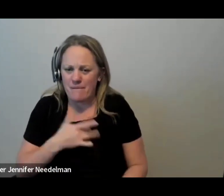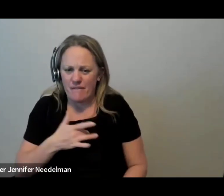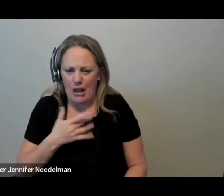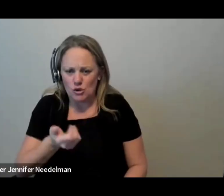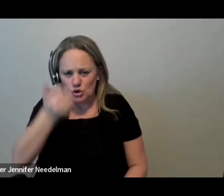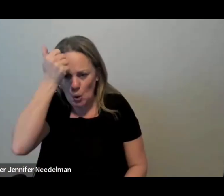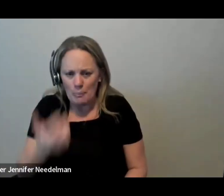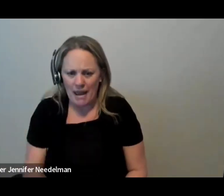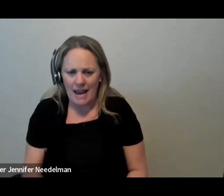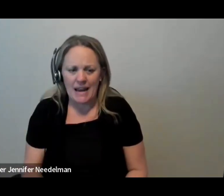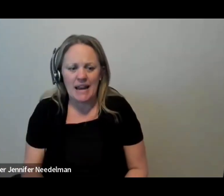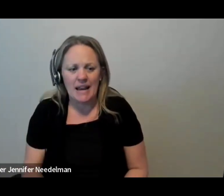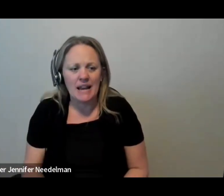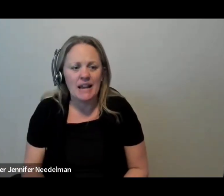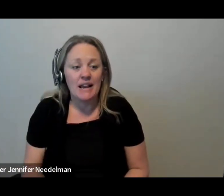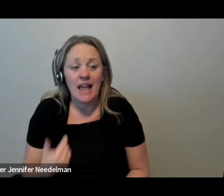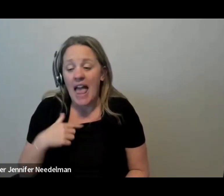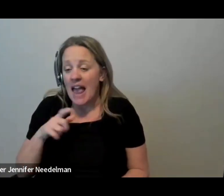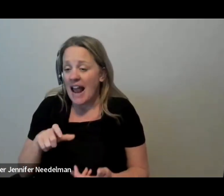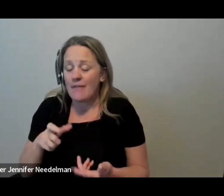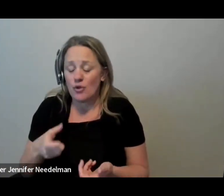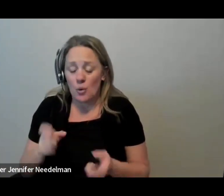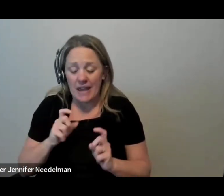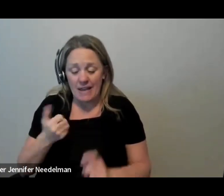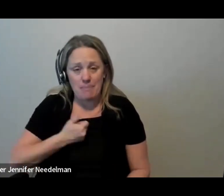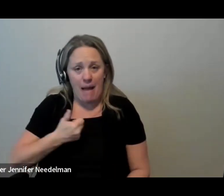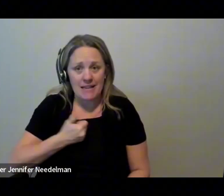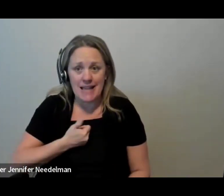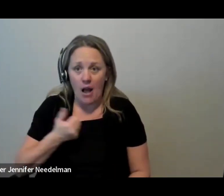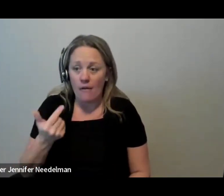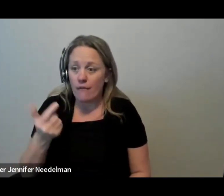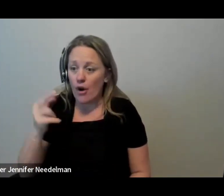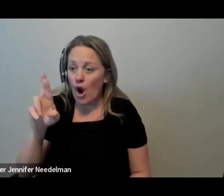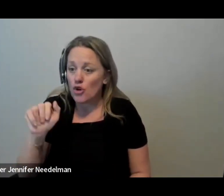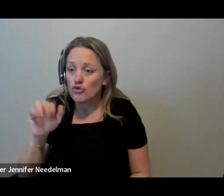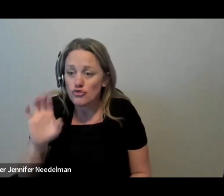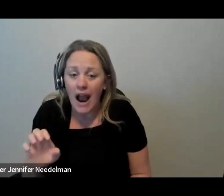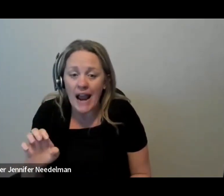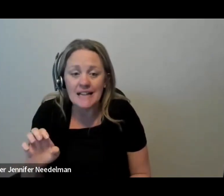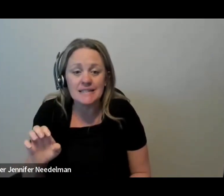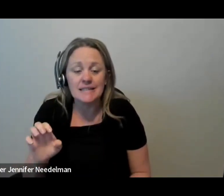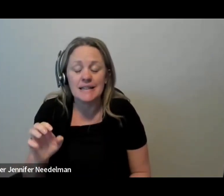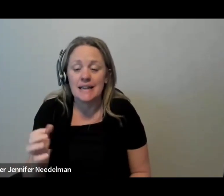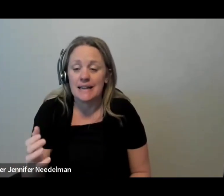And I have to again, give myself grace, give them grace and remind myself why I am doing this